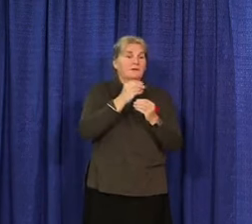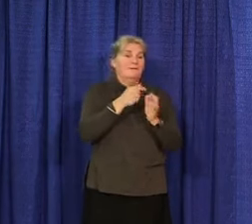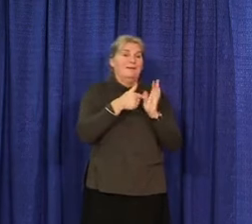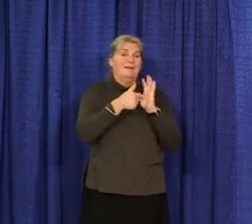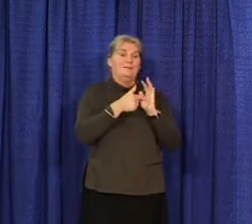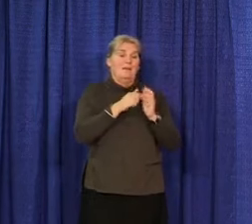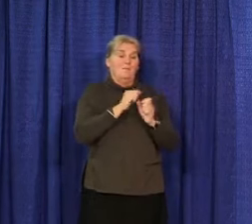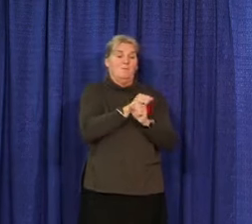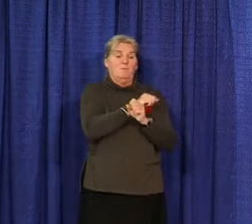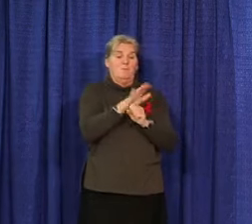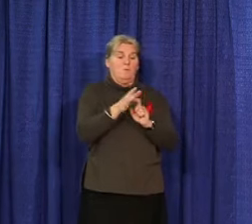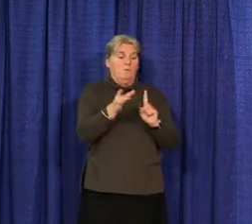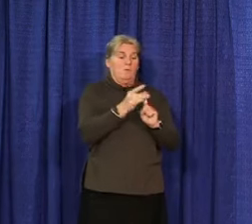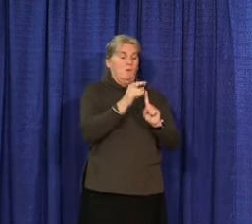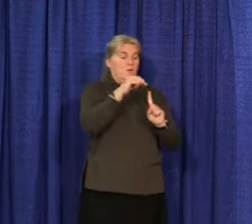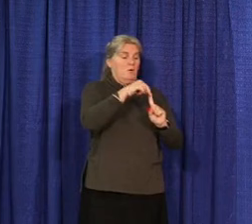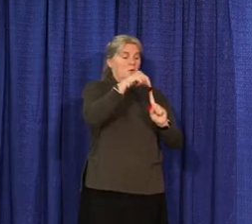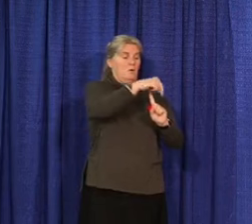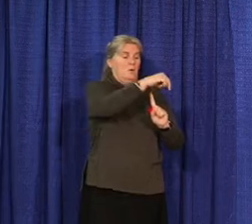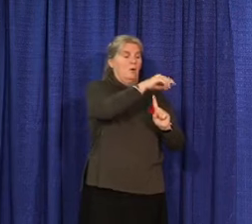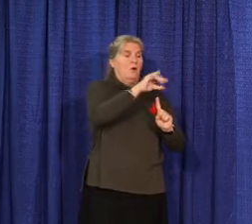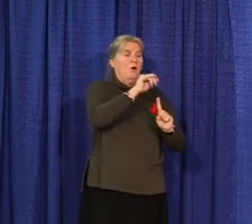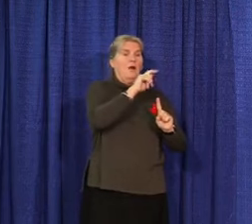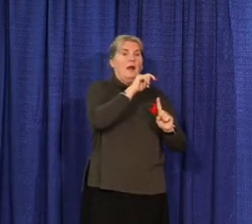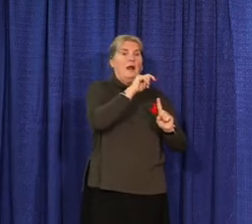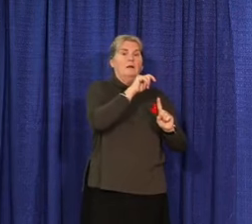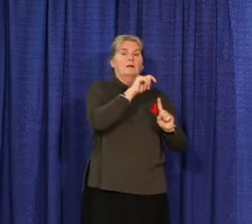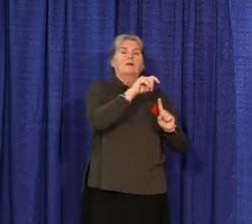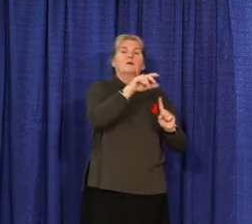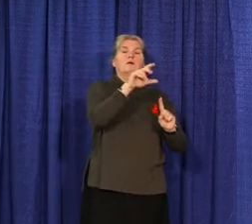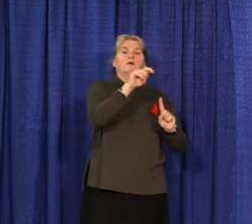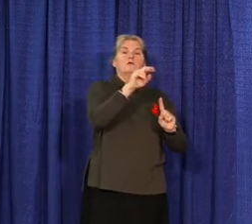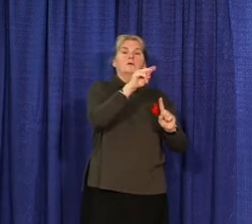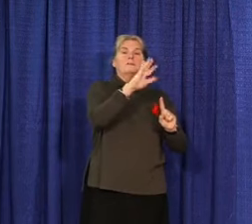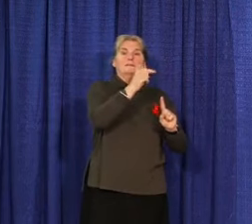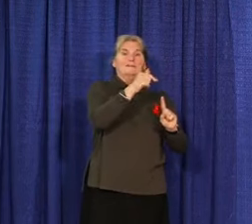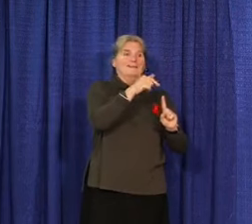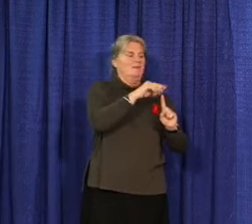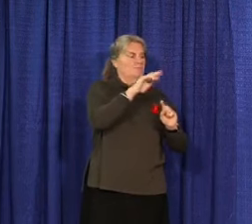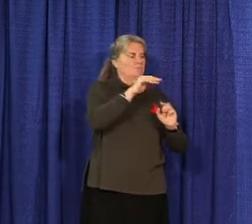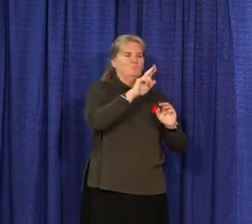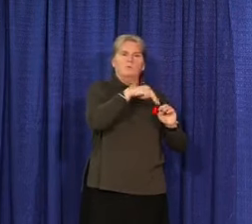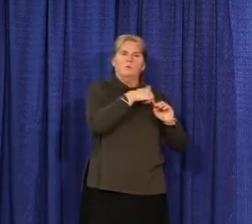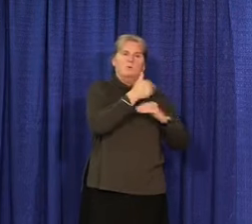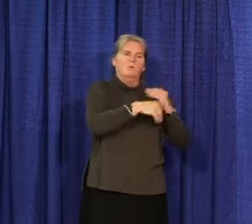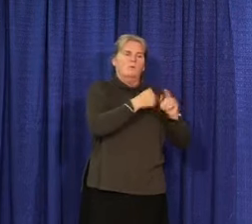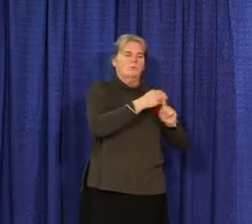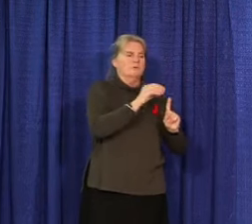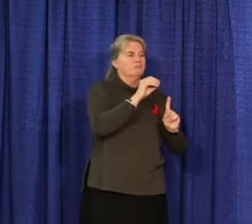contact tracing -- normal contact tracing processes, in